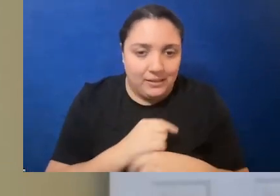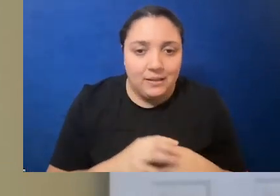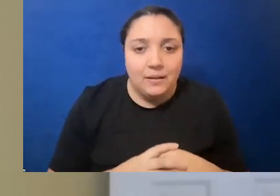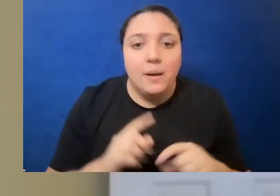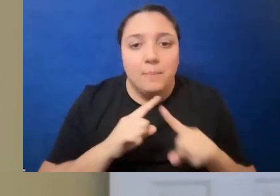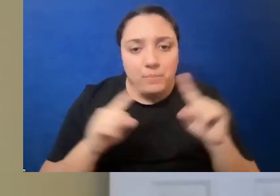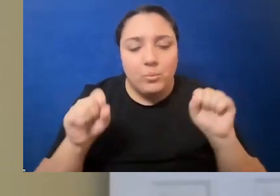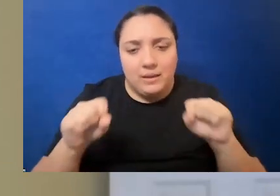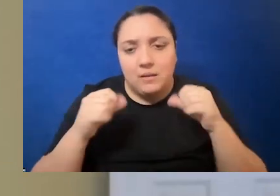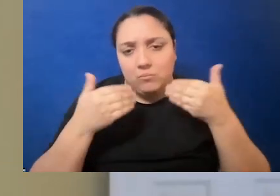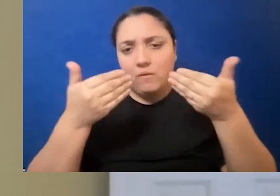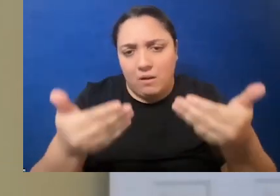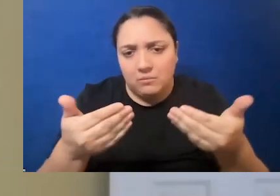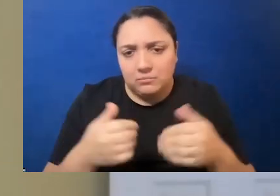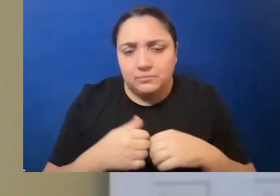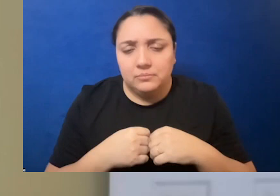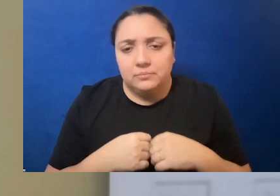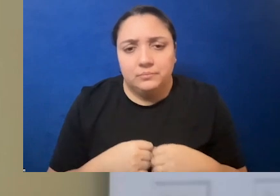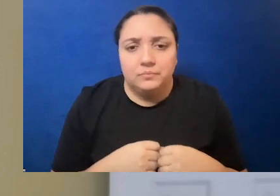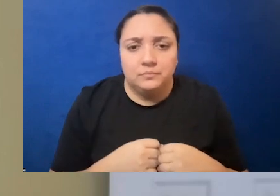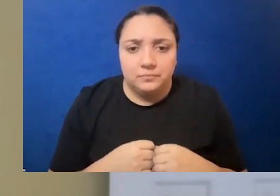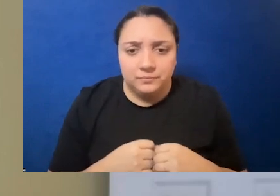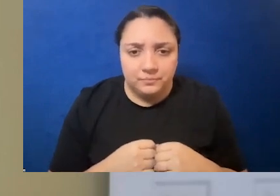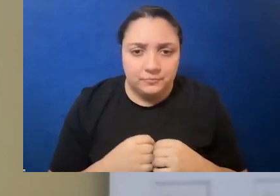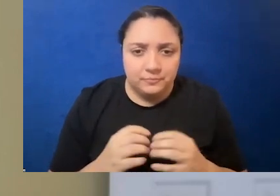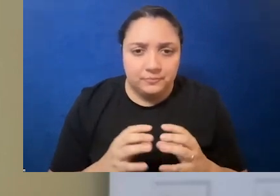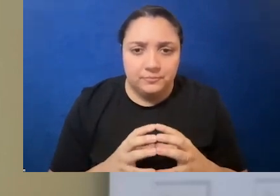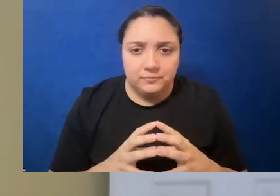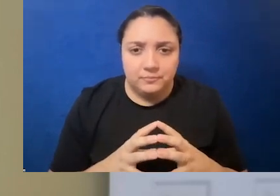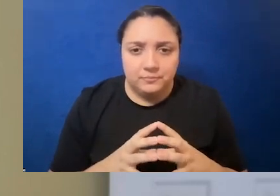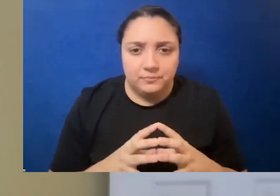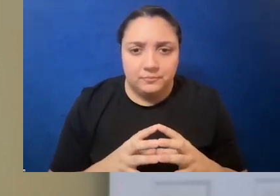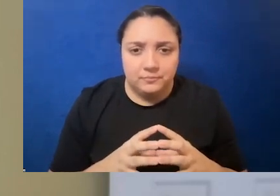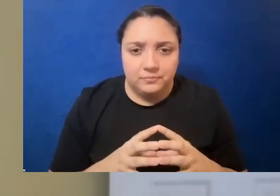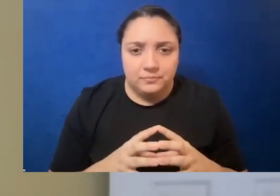AND THE NONE OF THESE OTHERS APPLY. SORRY I MISREAD THAT.